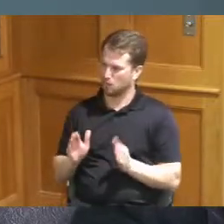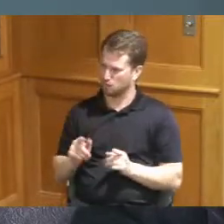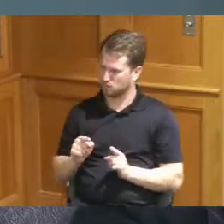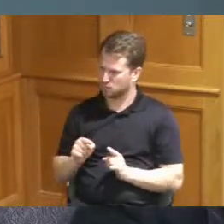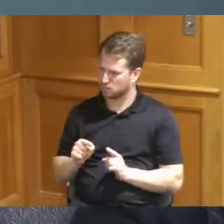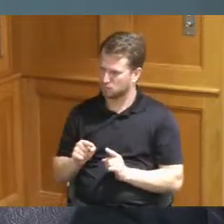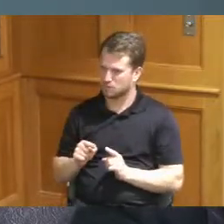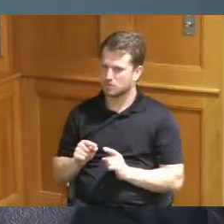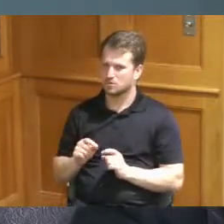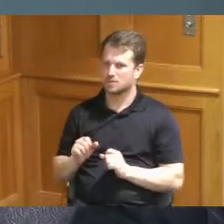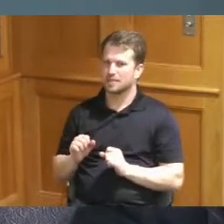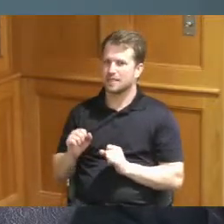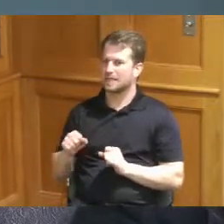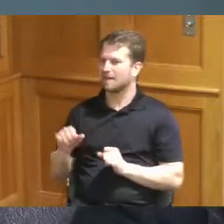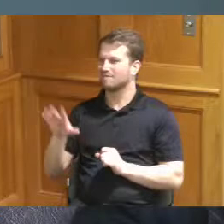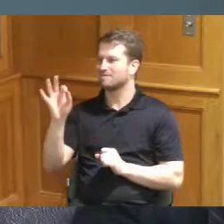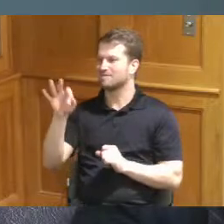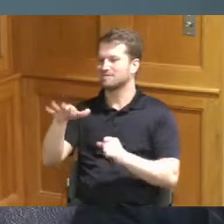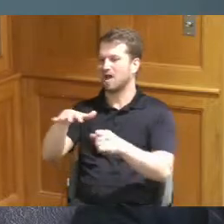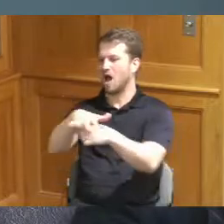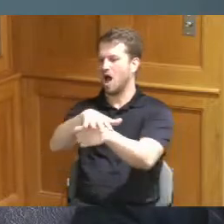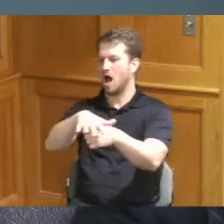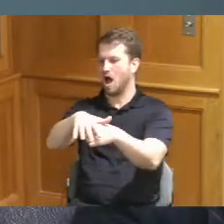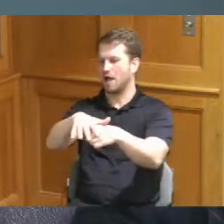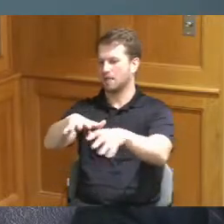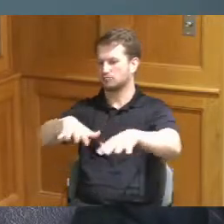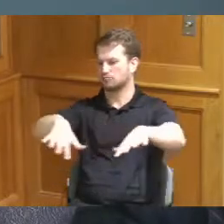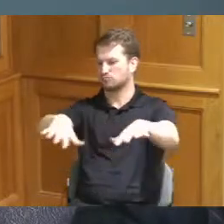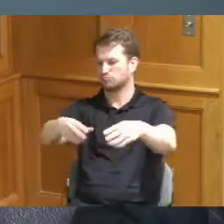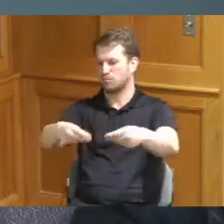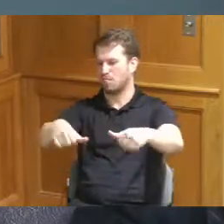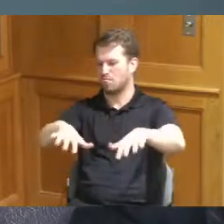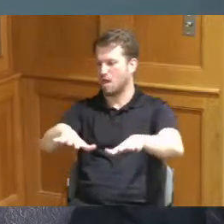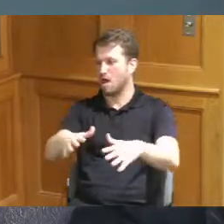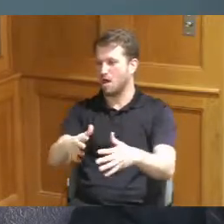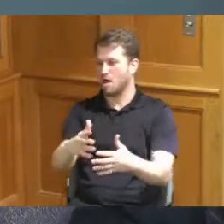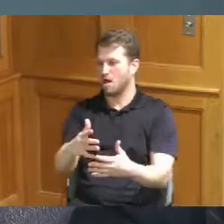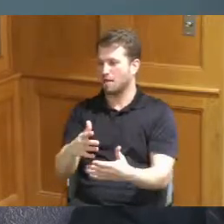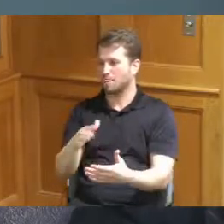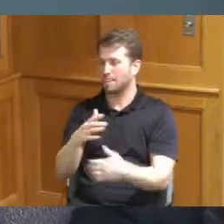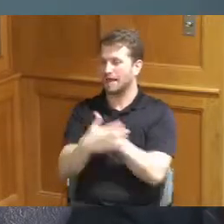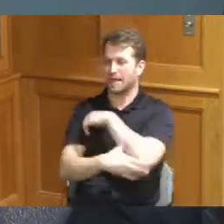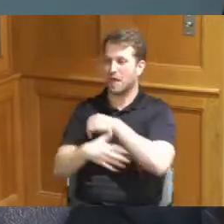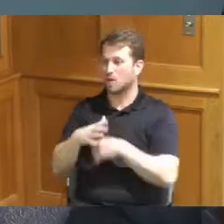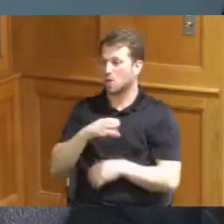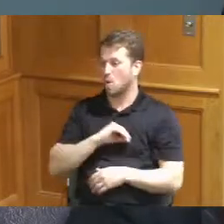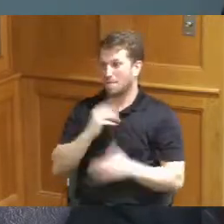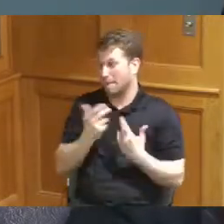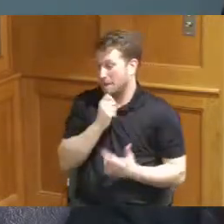find a lot somewhere that the county owns or maybe we don't own maybe we buy it that already is set